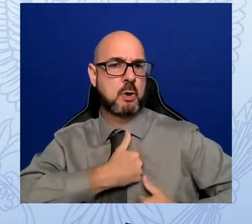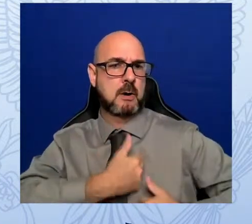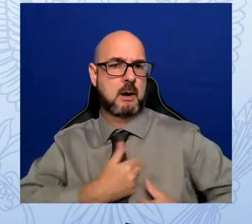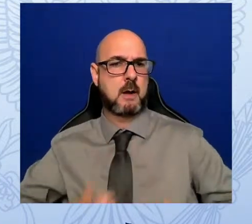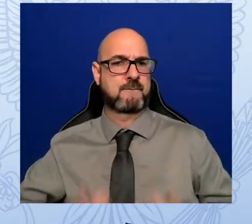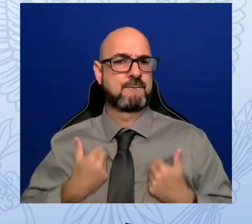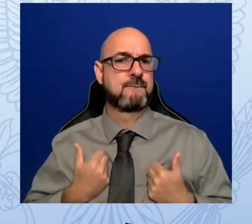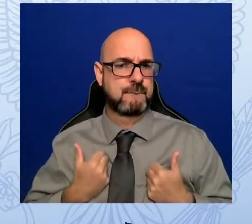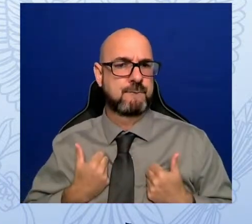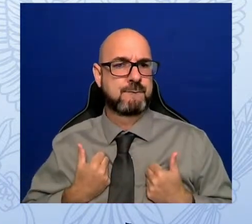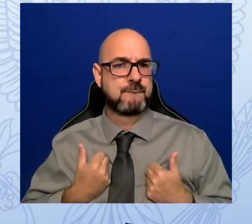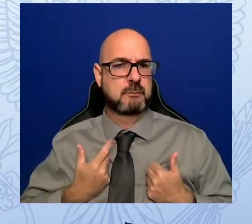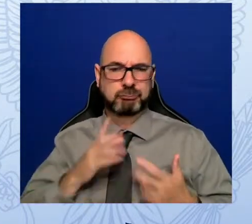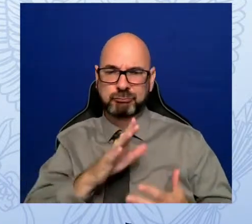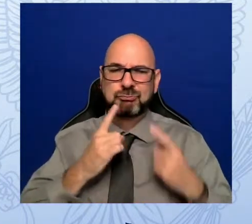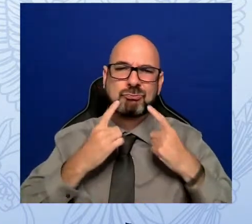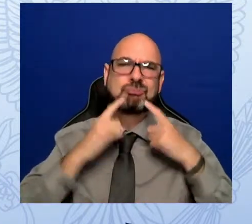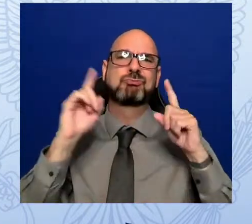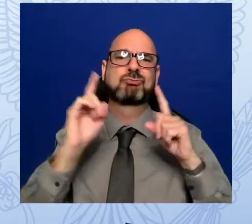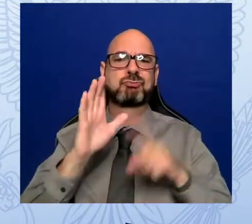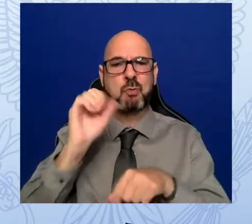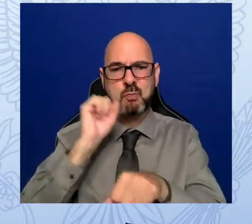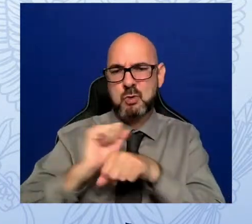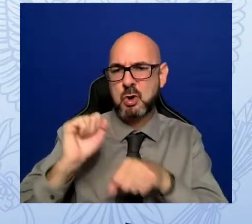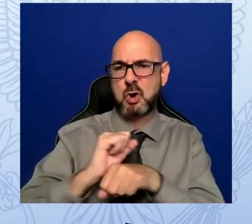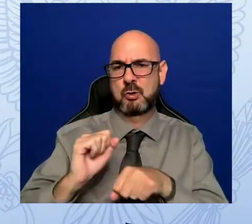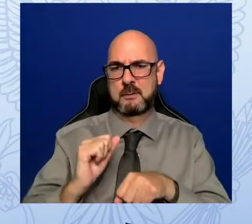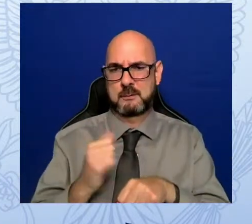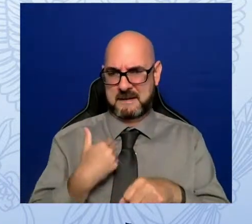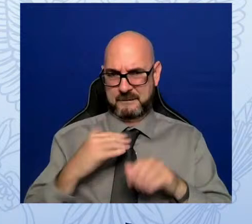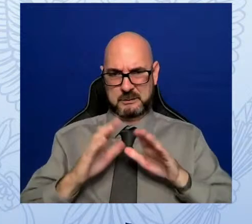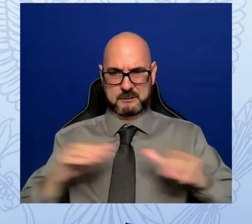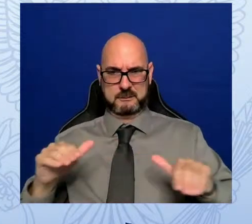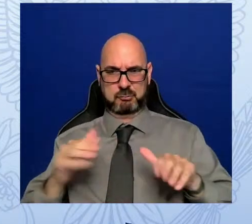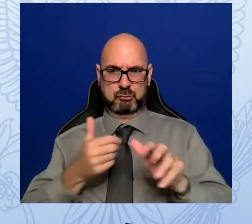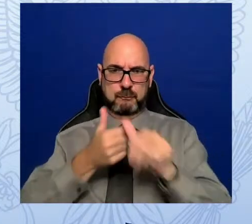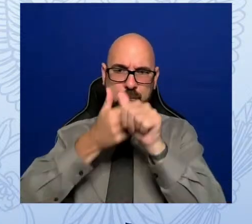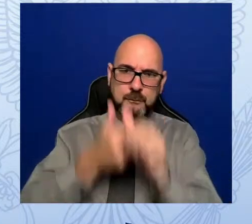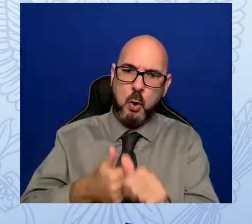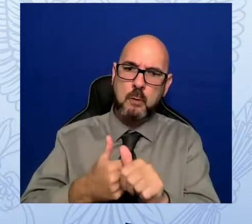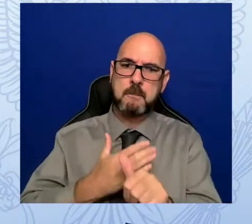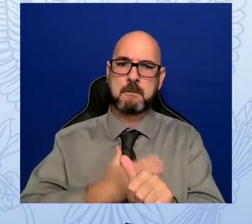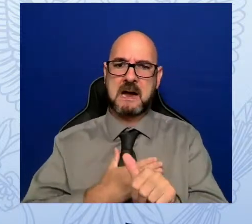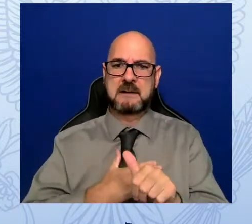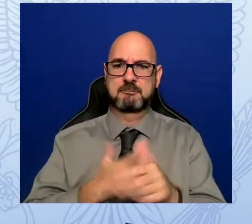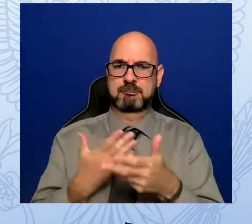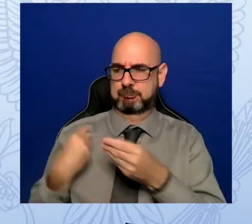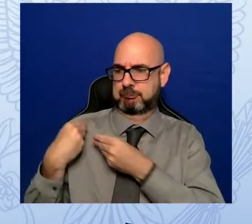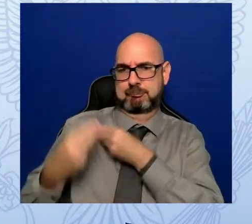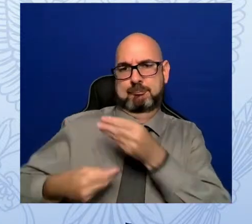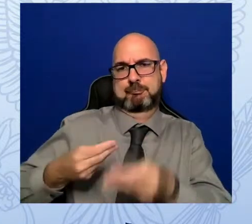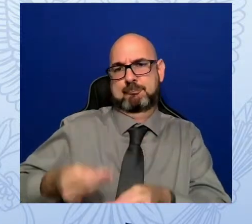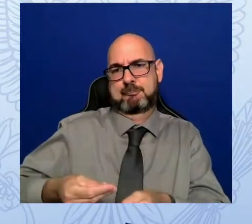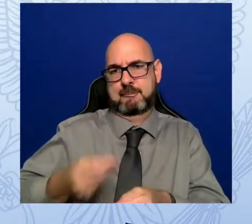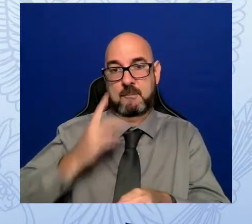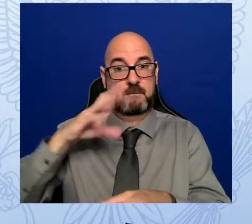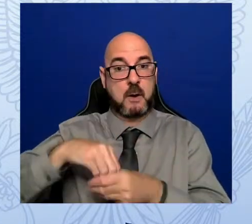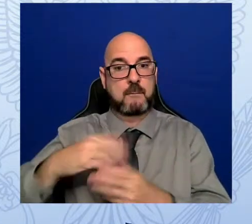All three of my children had followed in my footsteps when it came to fitness, and as Samantha mentioned, both her and her brother Jackson are continuing the family business.